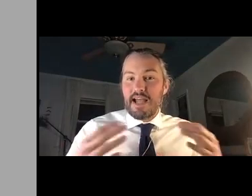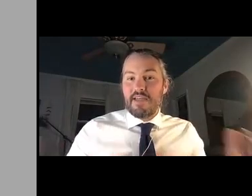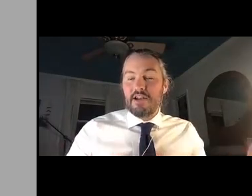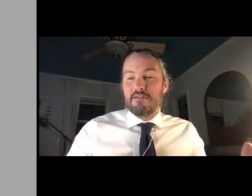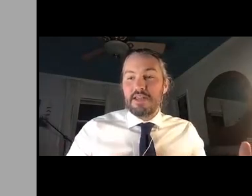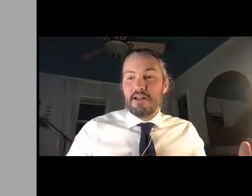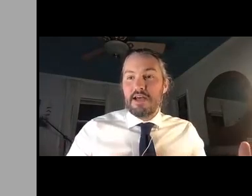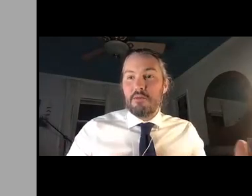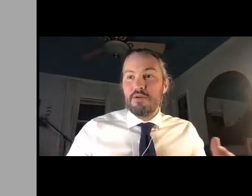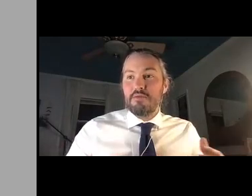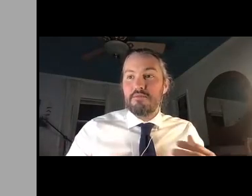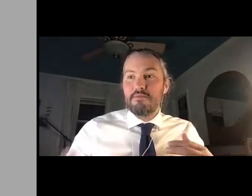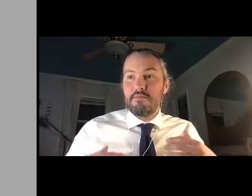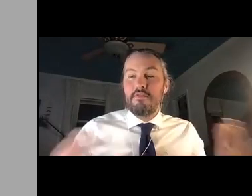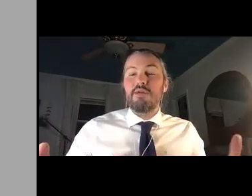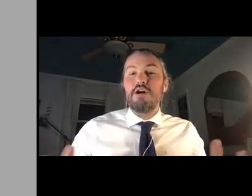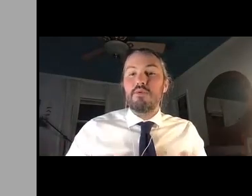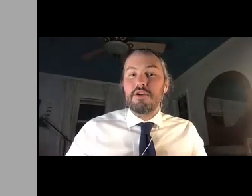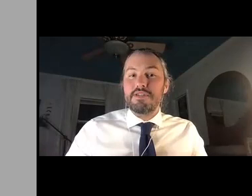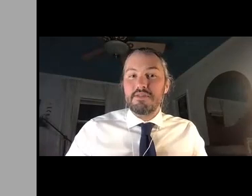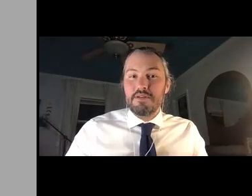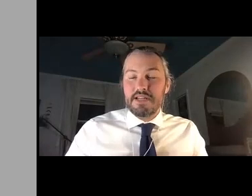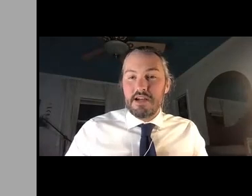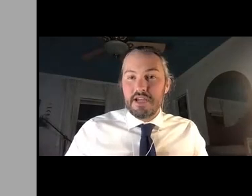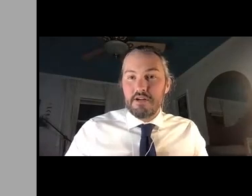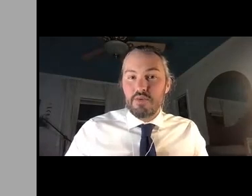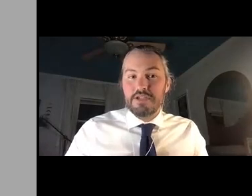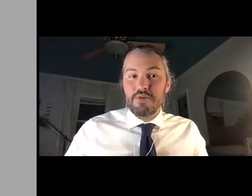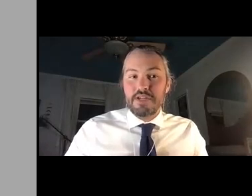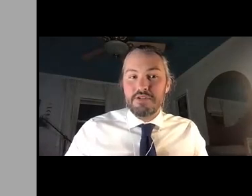and that'll that'll help you follow along with our Disability Day on the Hill 2022.